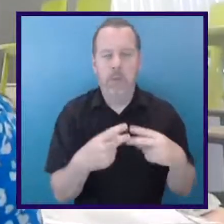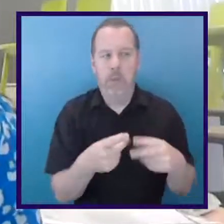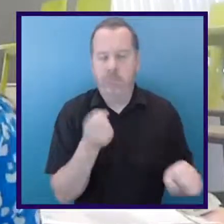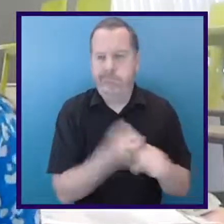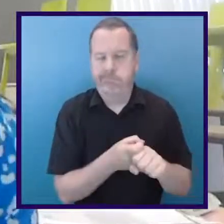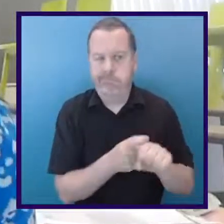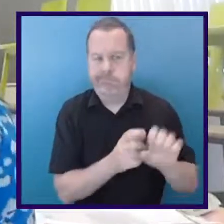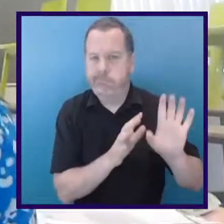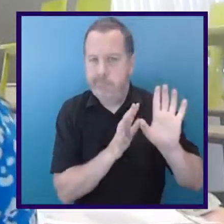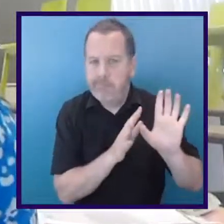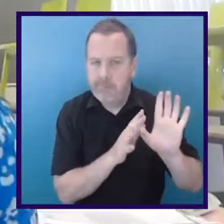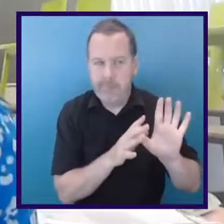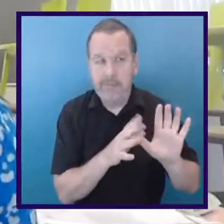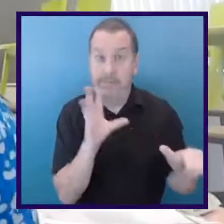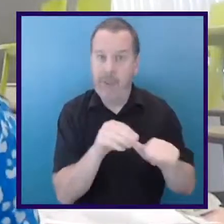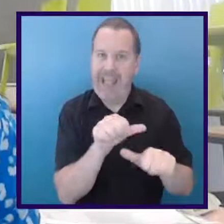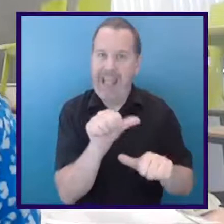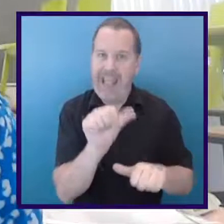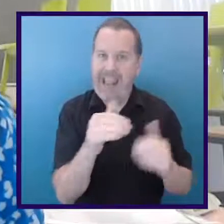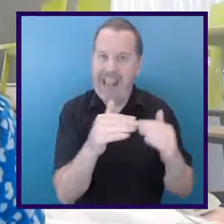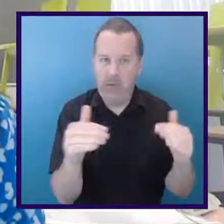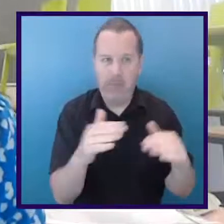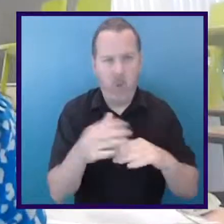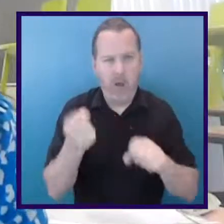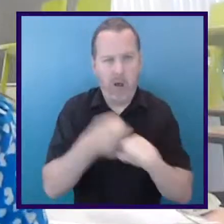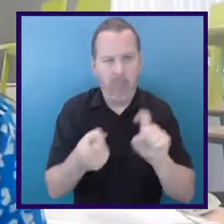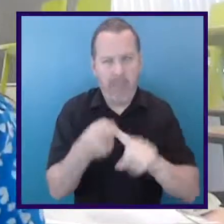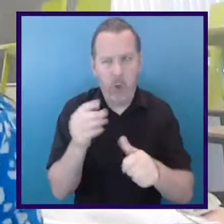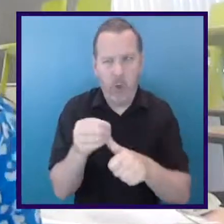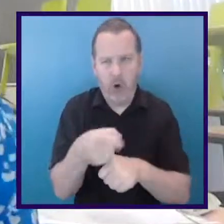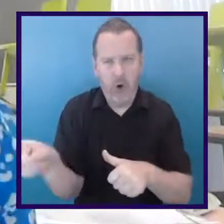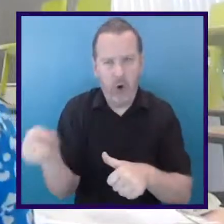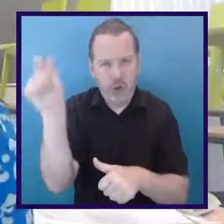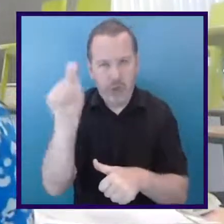and A level than other subjects, and that they're graded, much more harshly, as well.